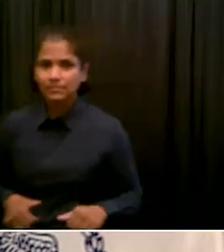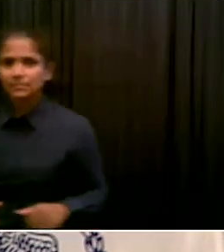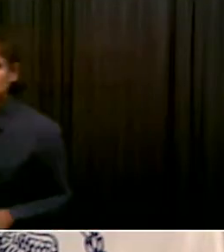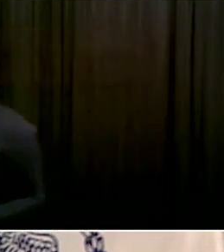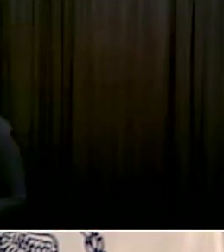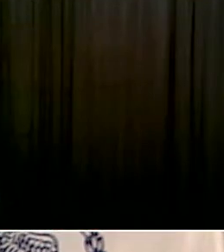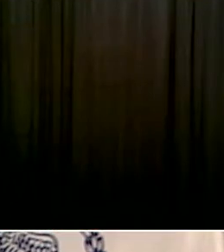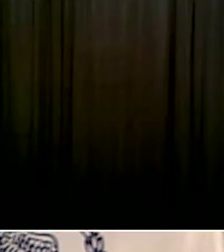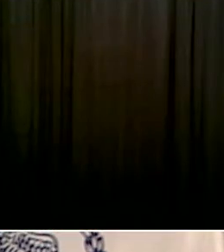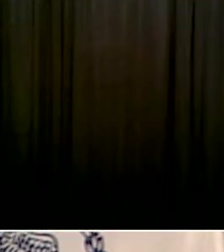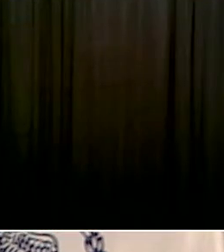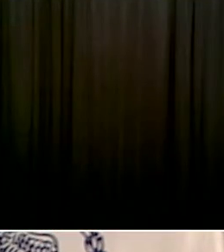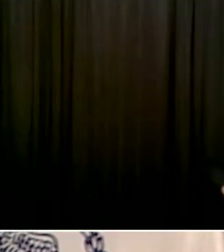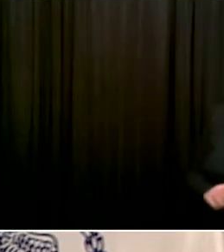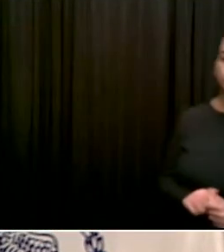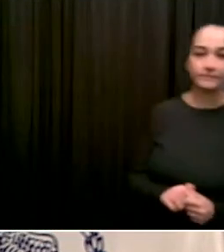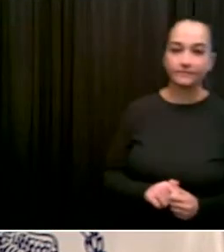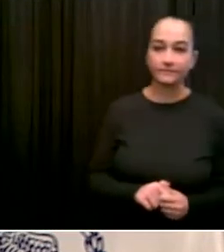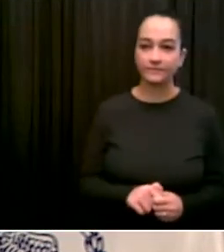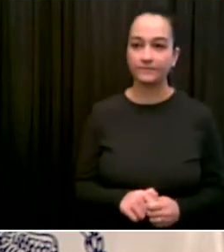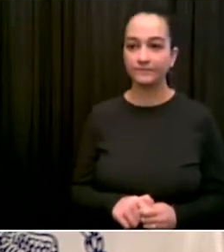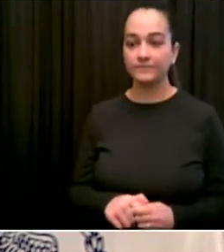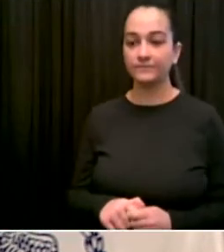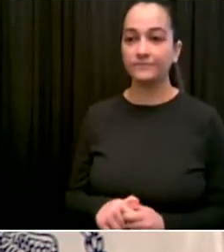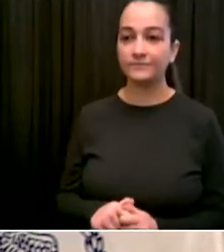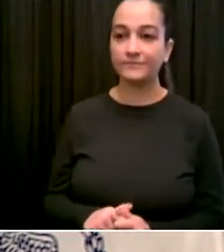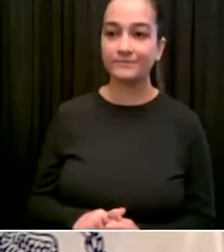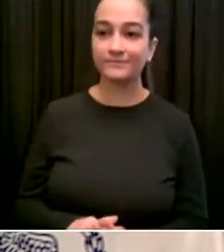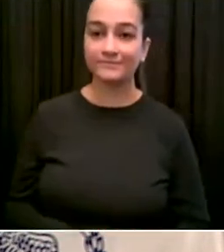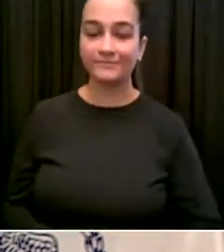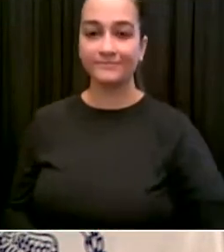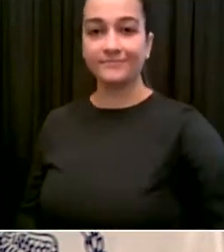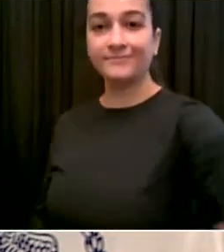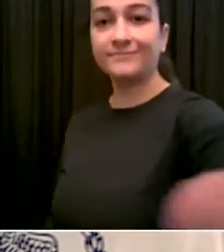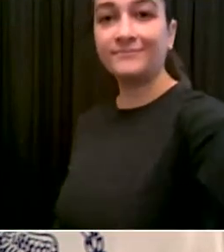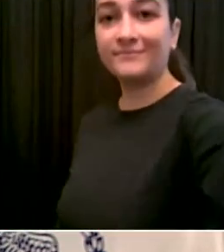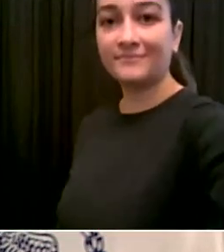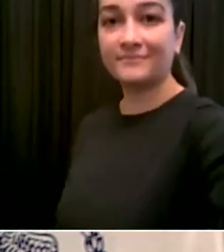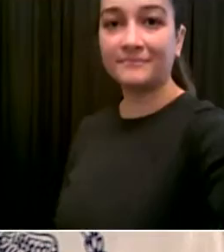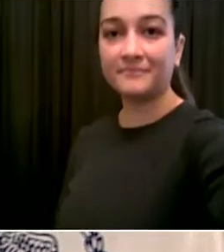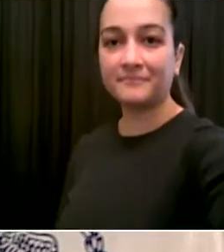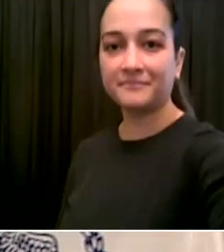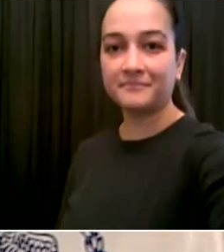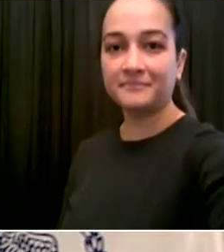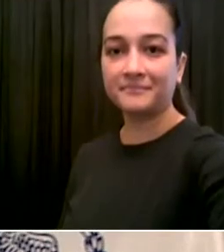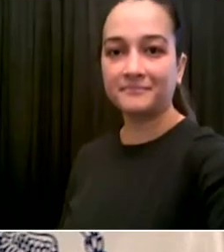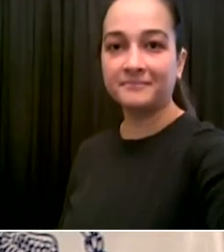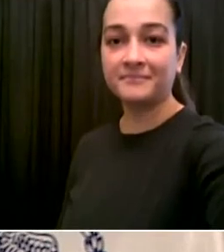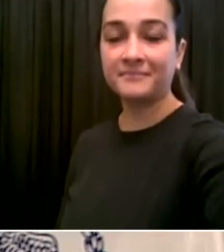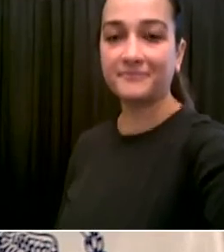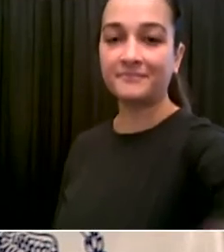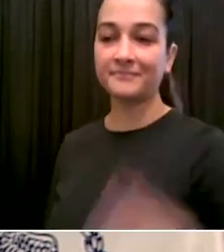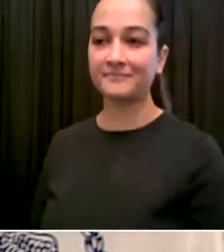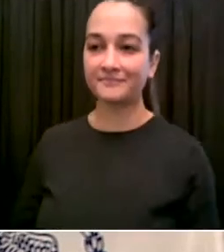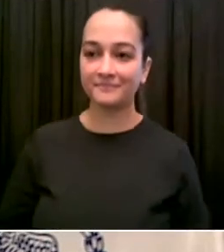THE WEEK. AND SEVERAL MORE WEEKS TO COME. OUR NEXT QUESTION GOES TO